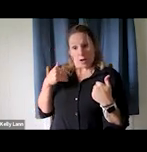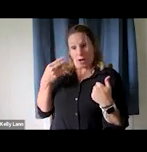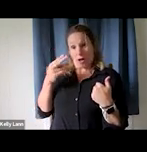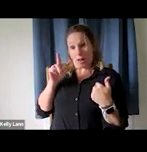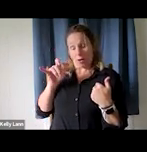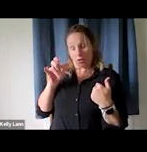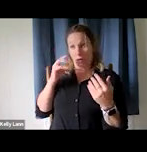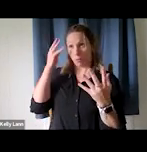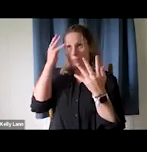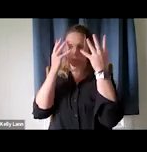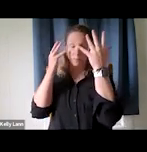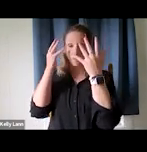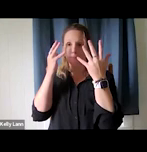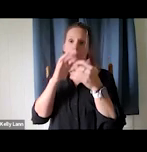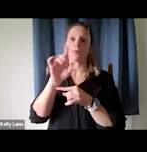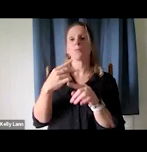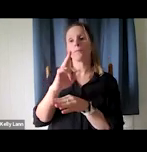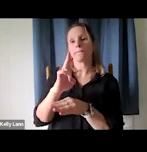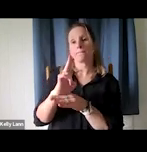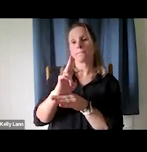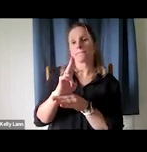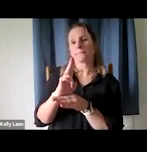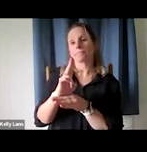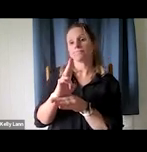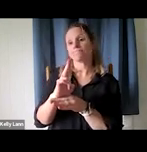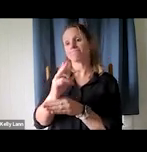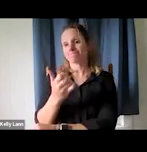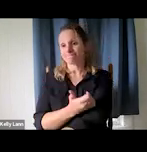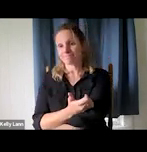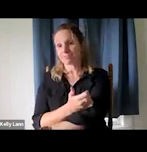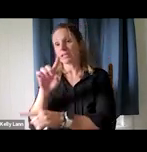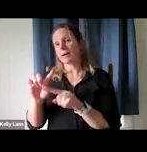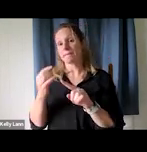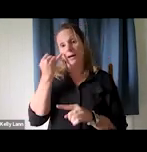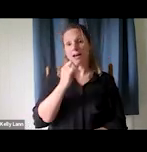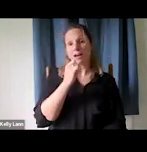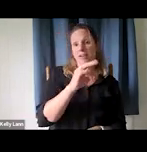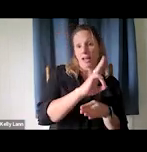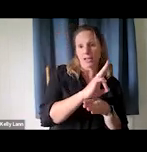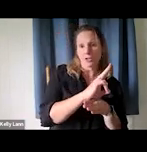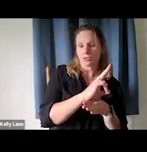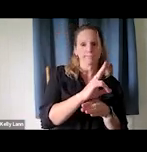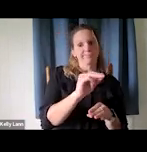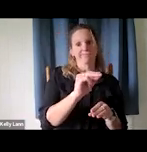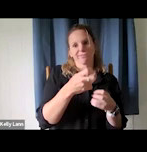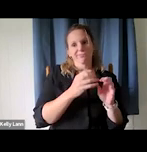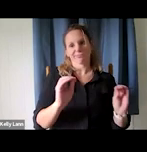when using a substance, but when they don't use the substance, they have no issues.